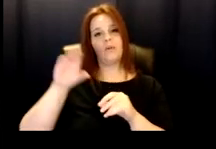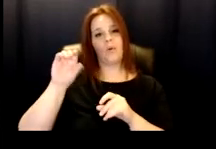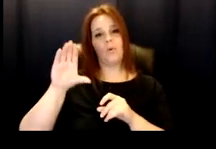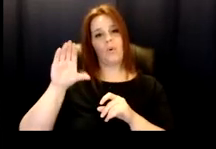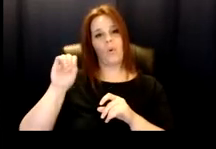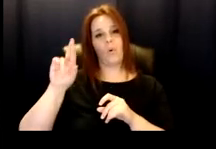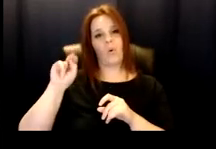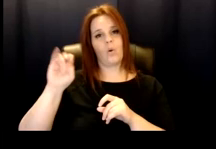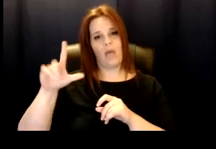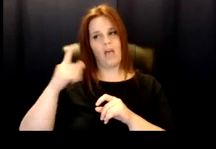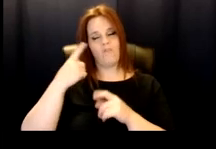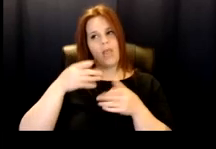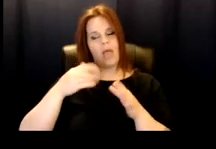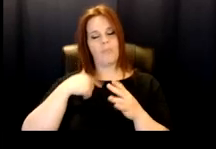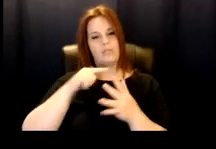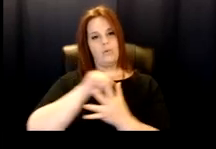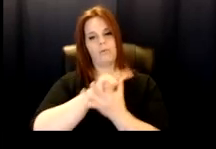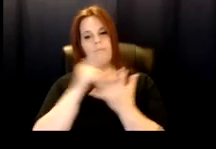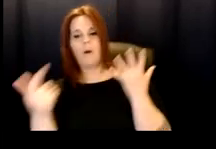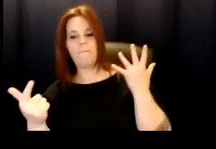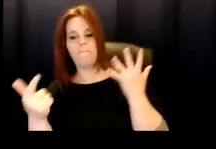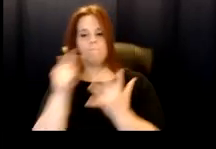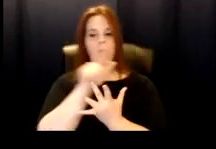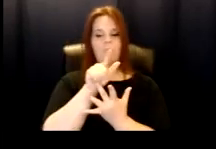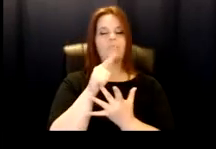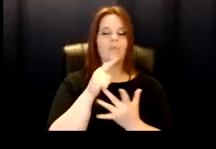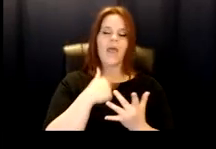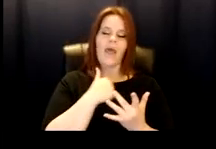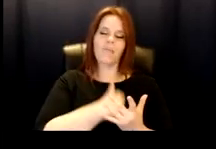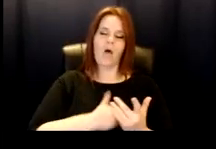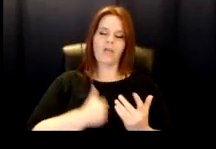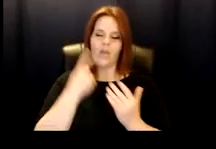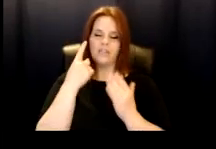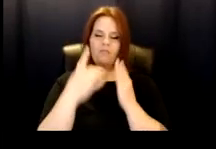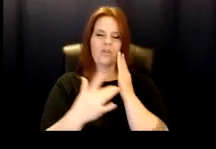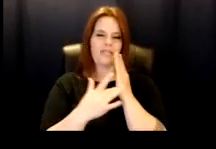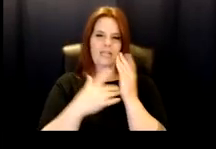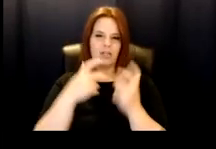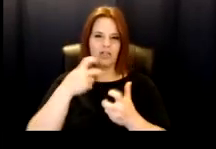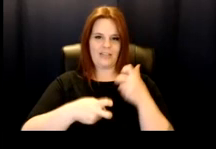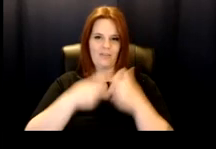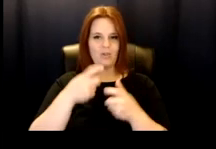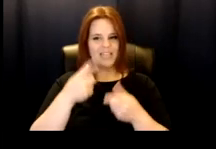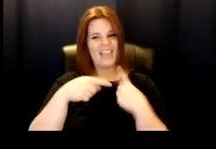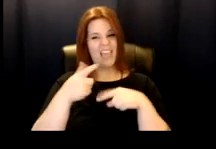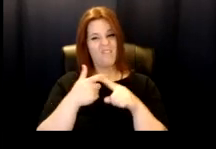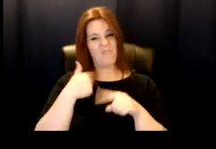the technical difficulty that probably came from me phoning in. Thanks for your indulgence.